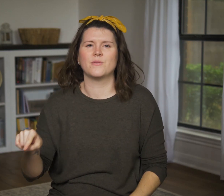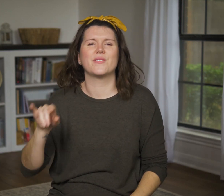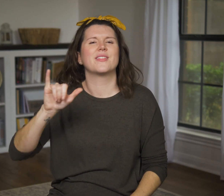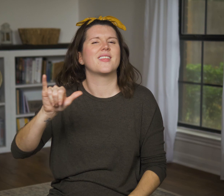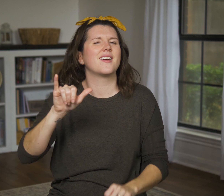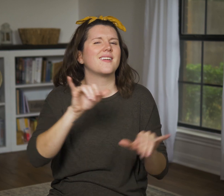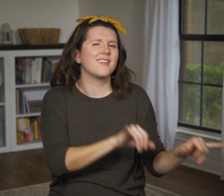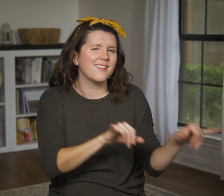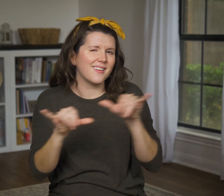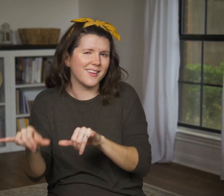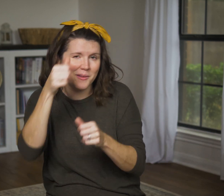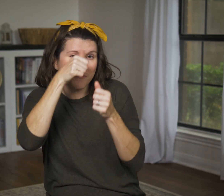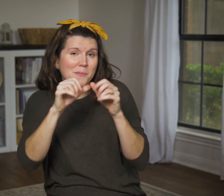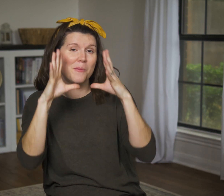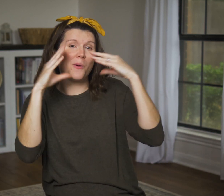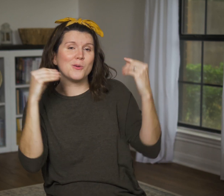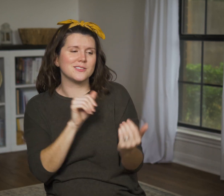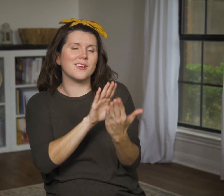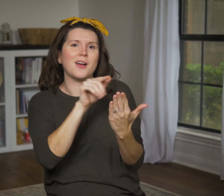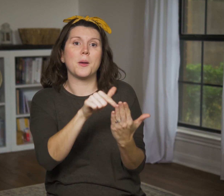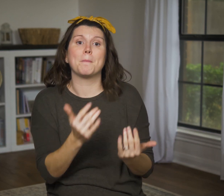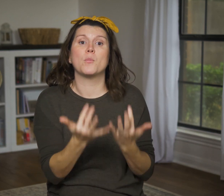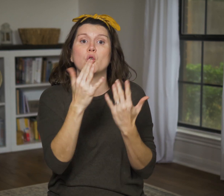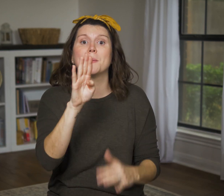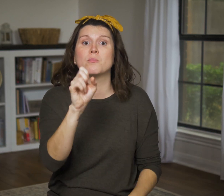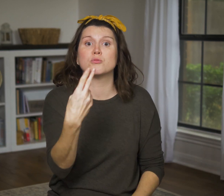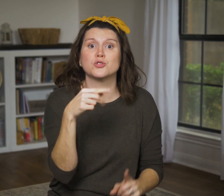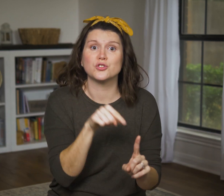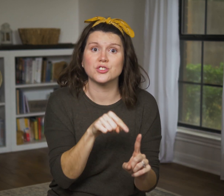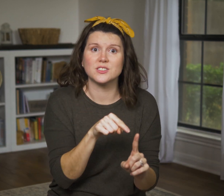which is reminiscent of the burning bush encounter.